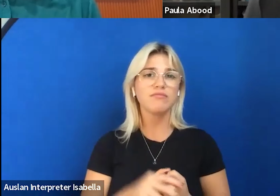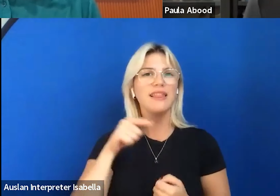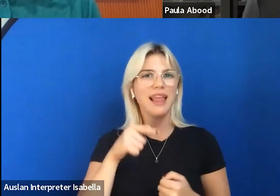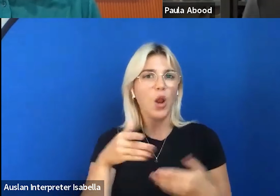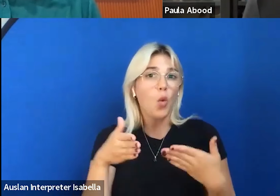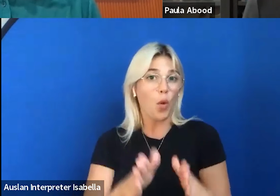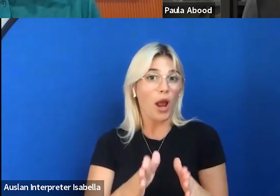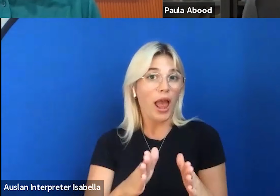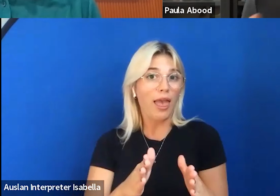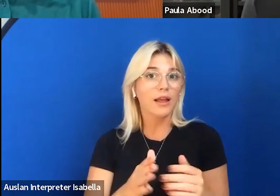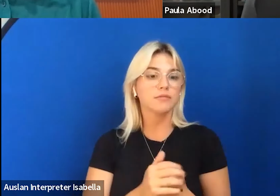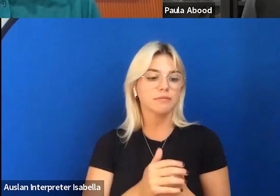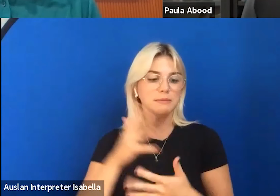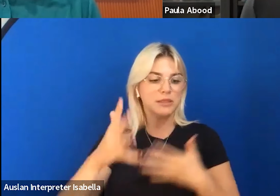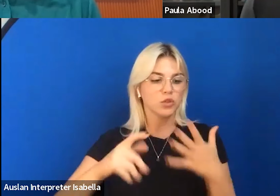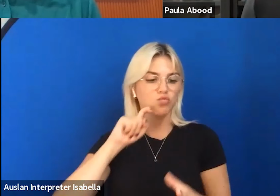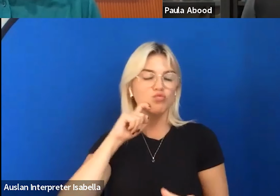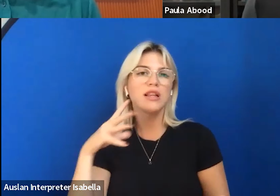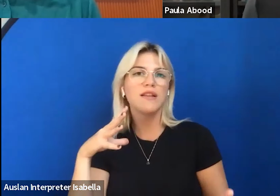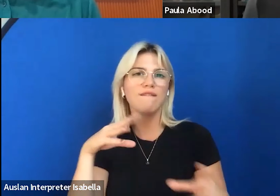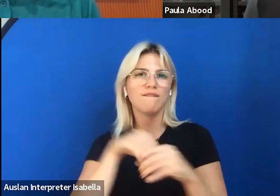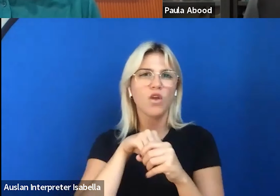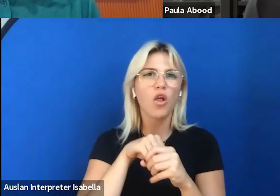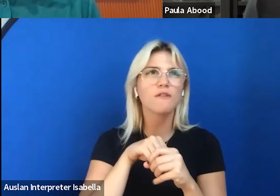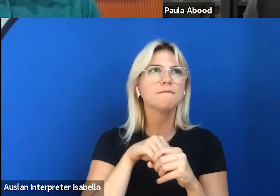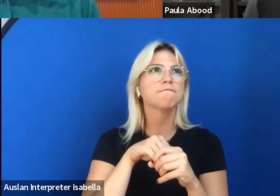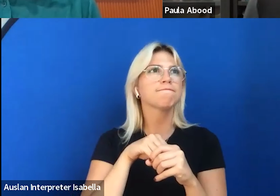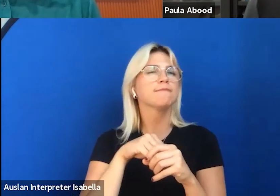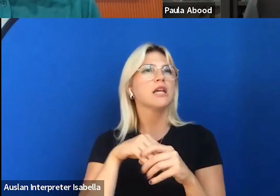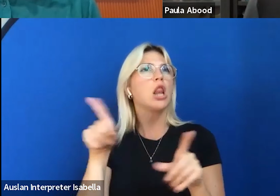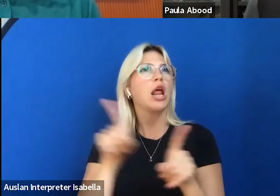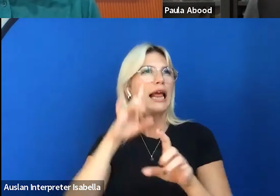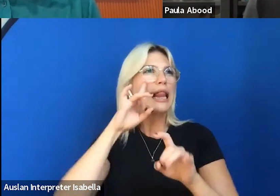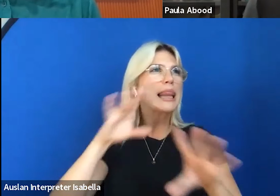we are clear about intentions and to be transparent about the purpose